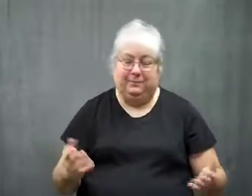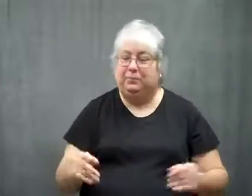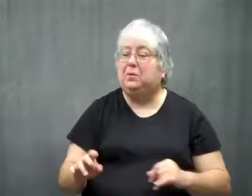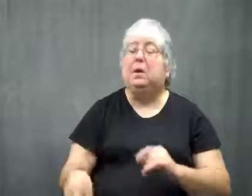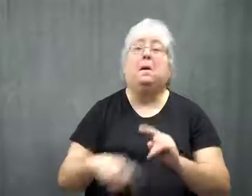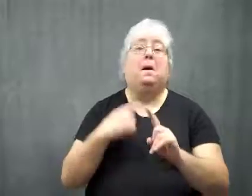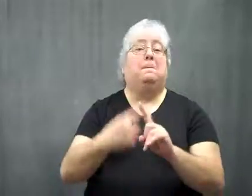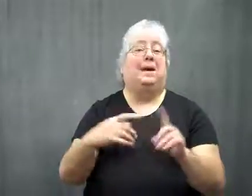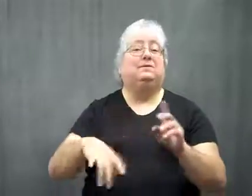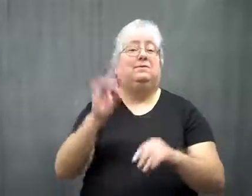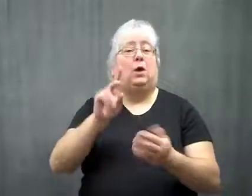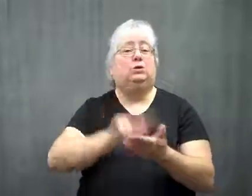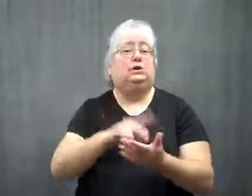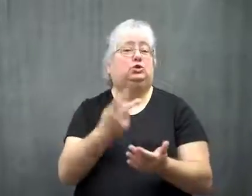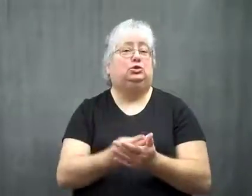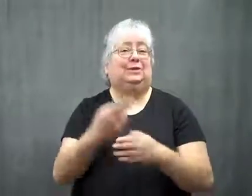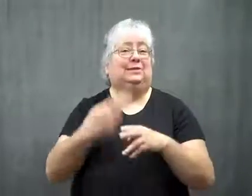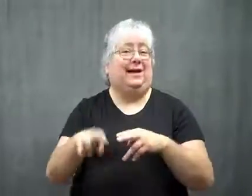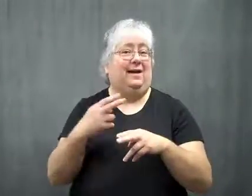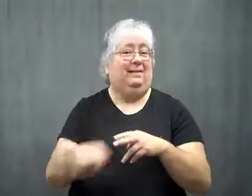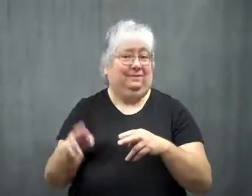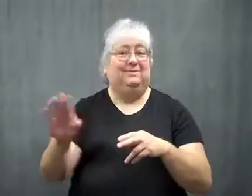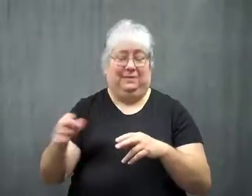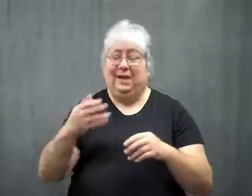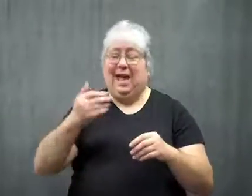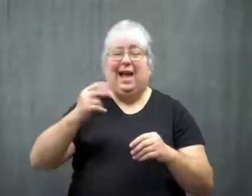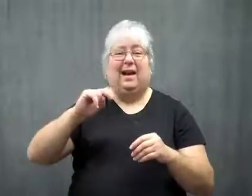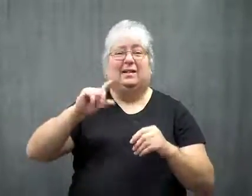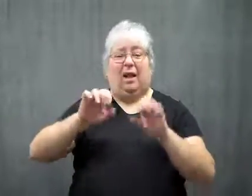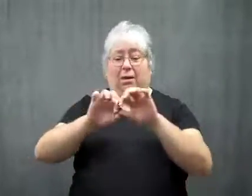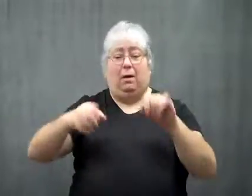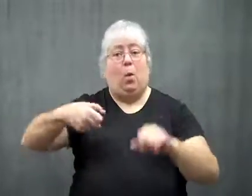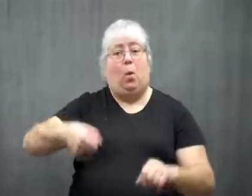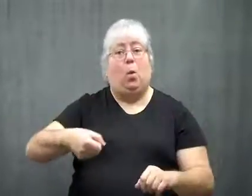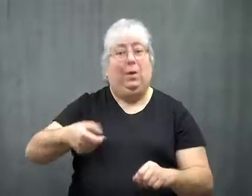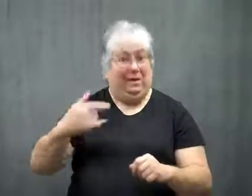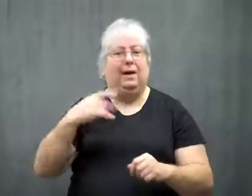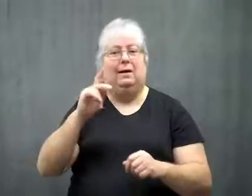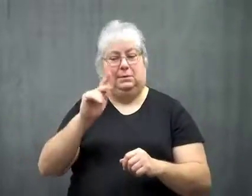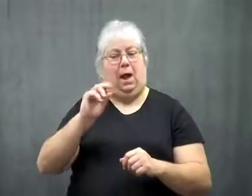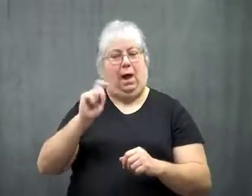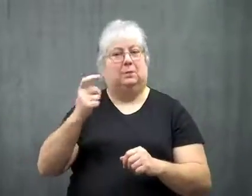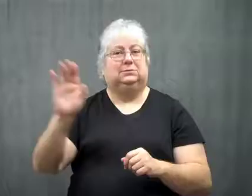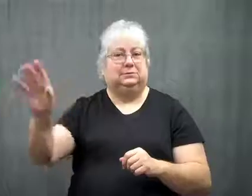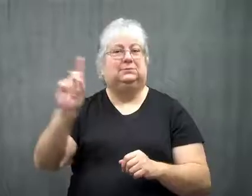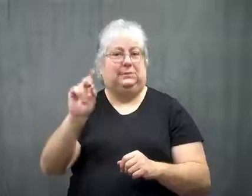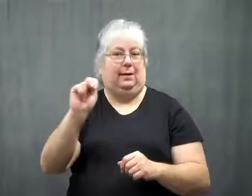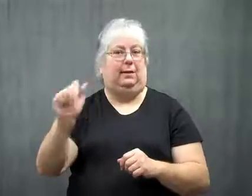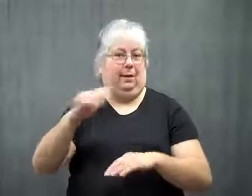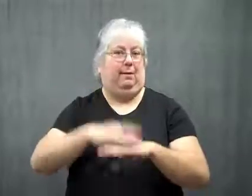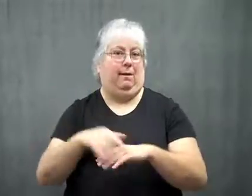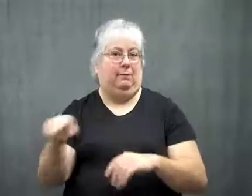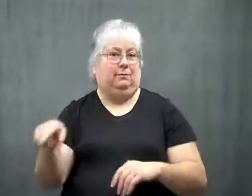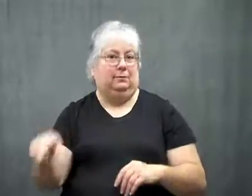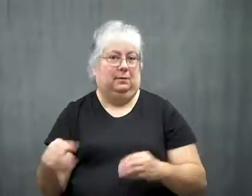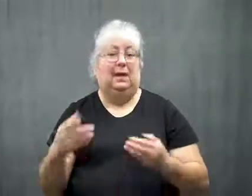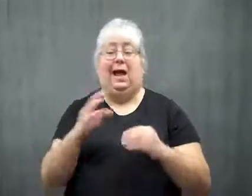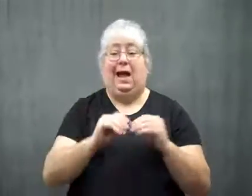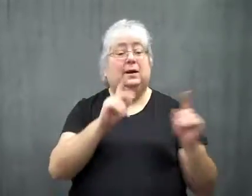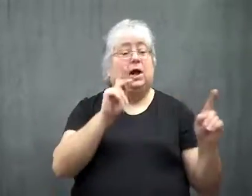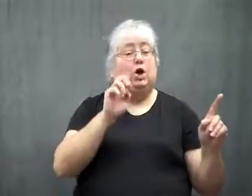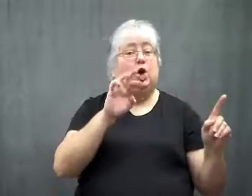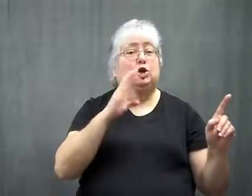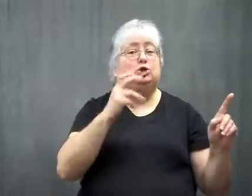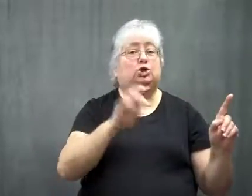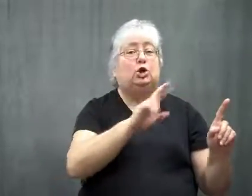Knox's DNA was found on a kitchen knife handle.